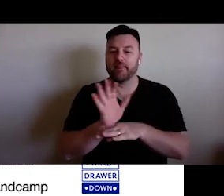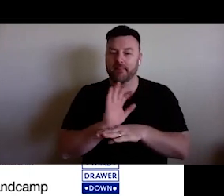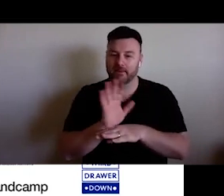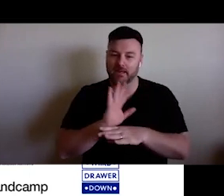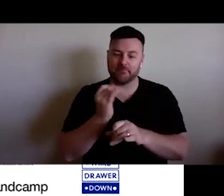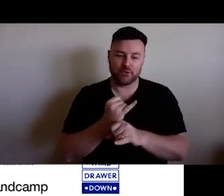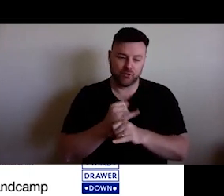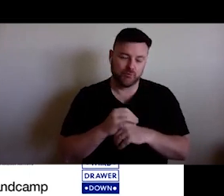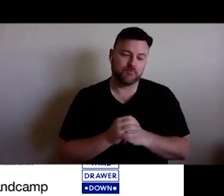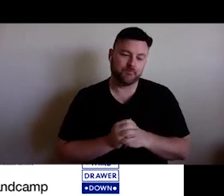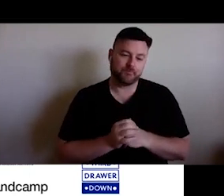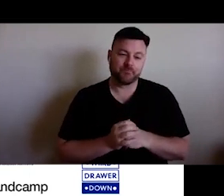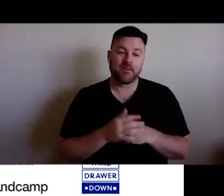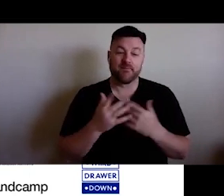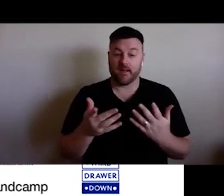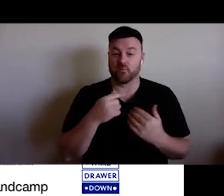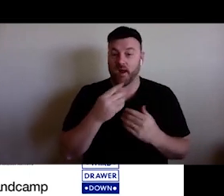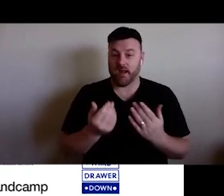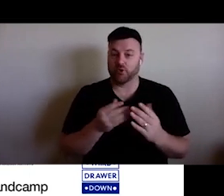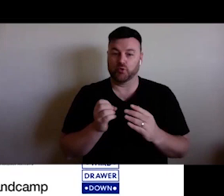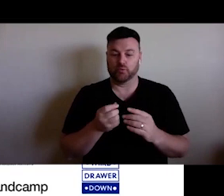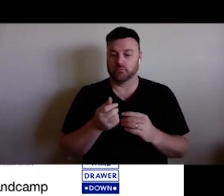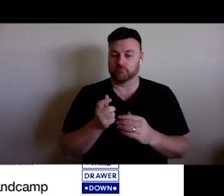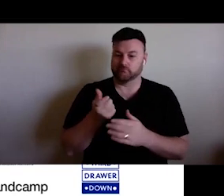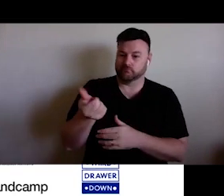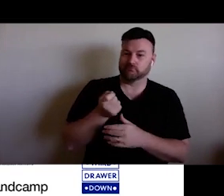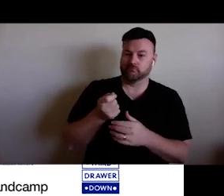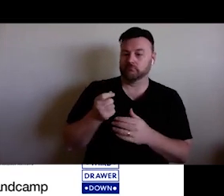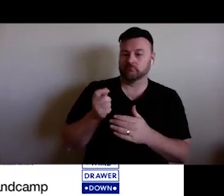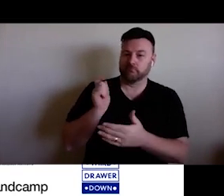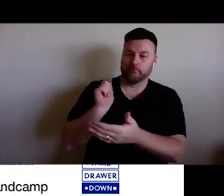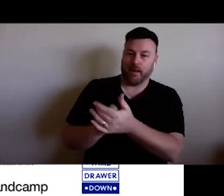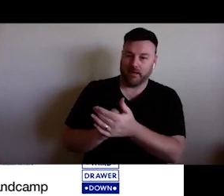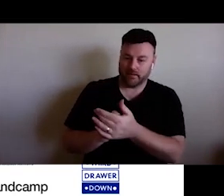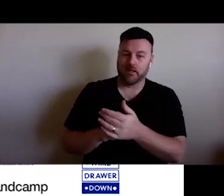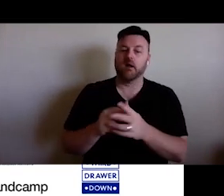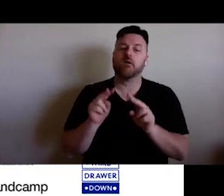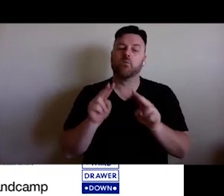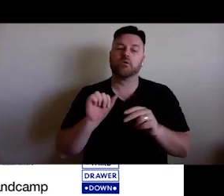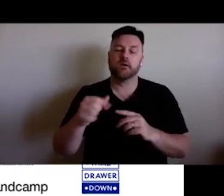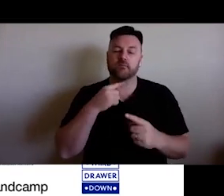now that are trying to be, for example in Netflix, for cultural